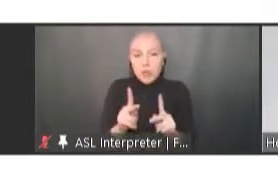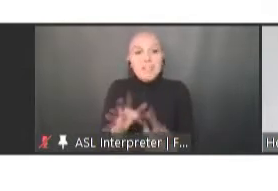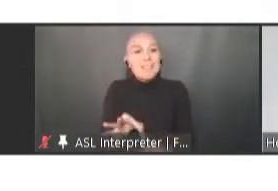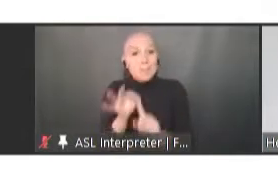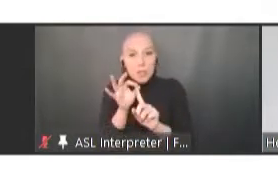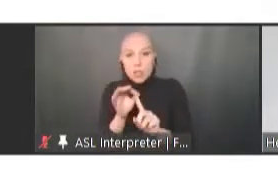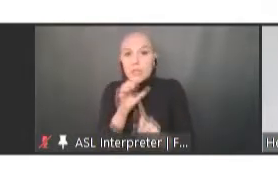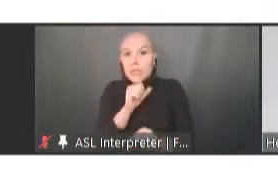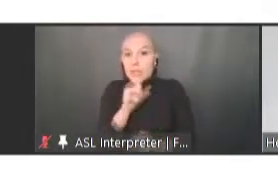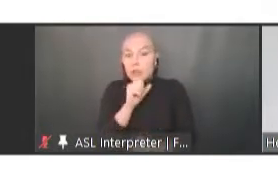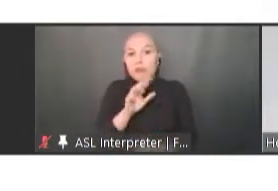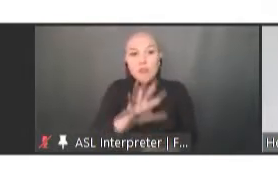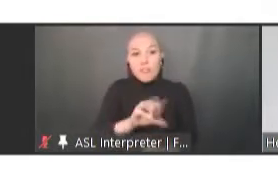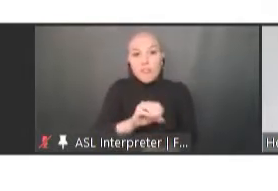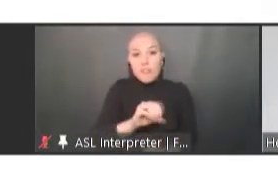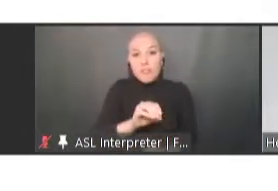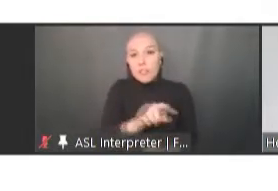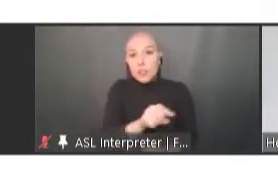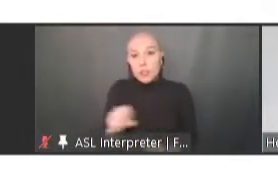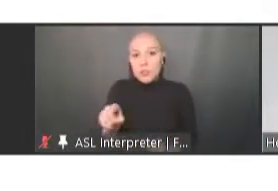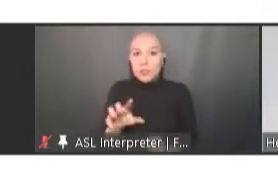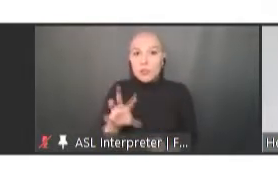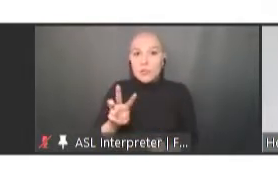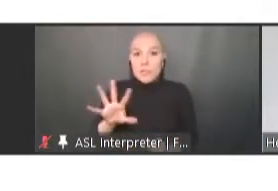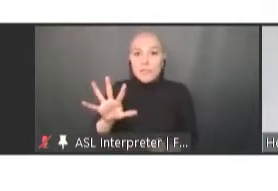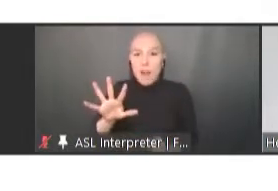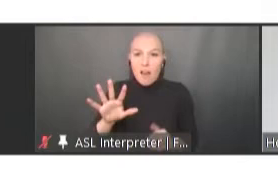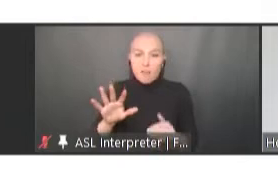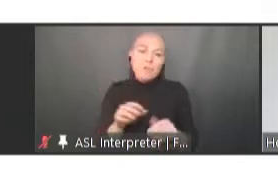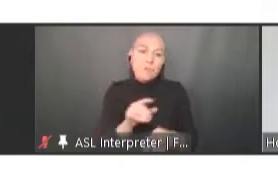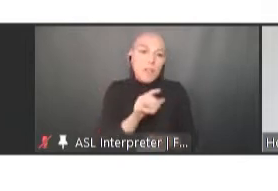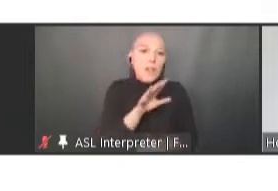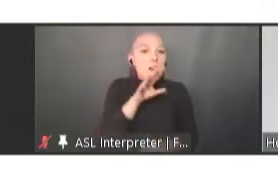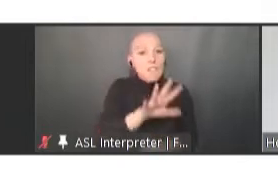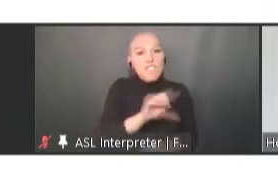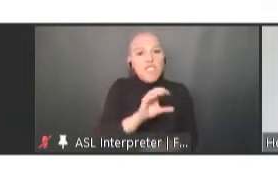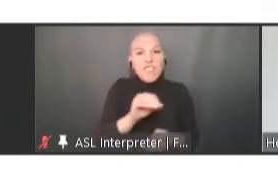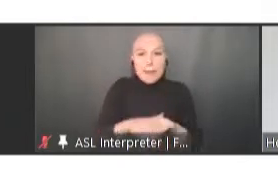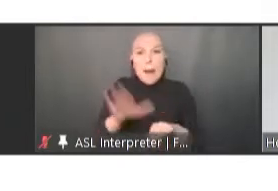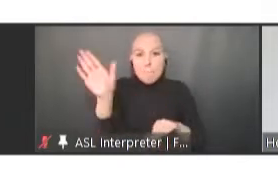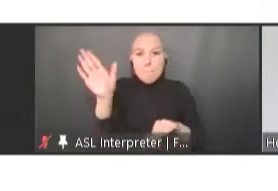All eligible people should stay up to date with the COVID-19 vaccination. Next slide.